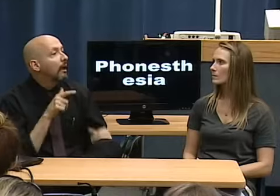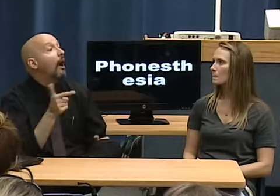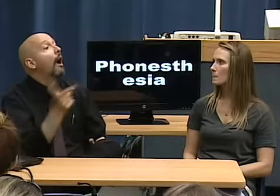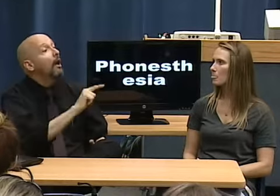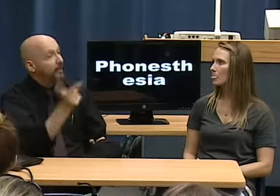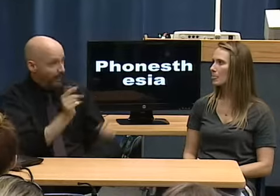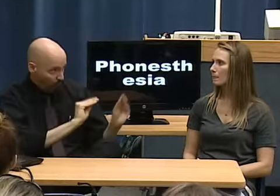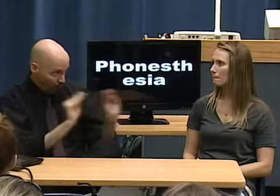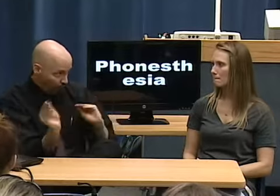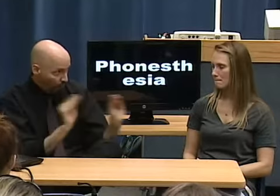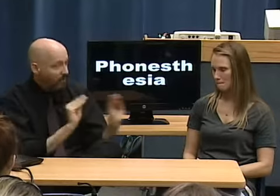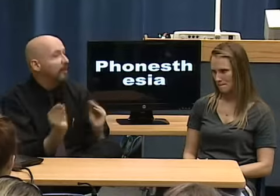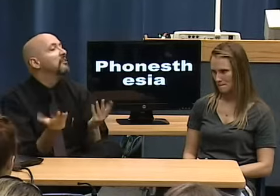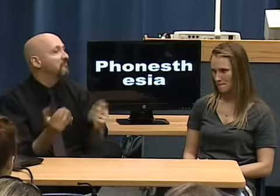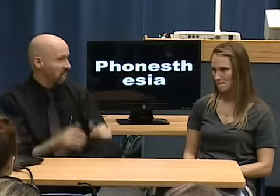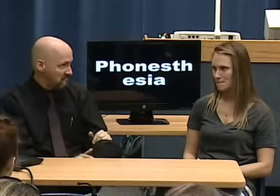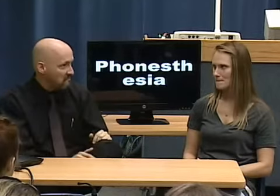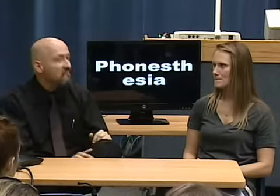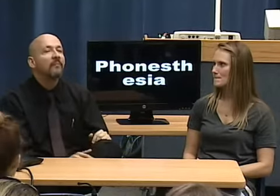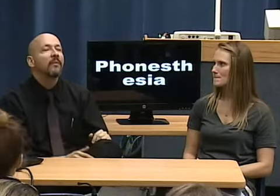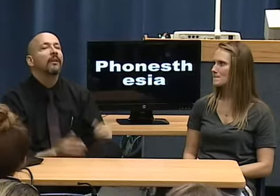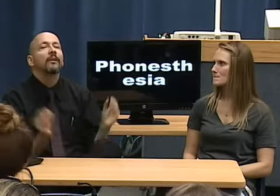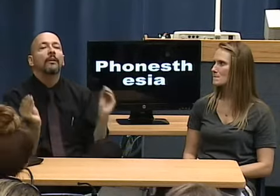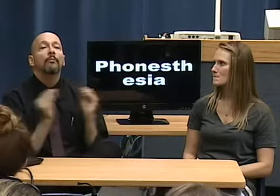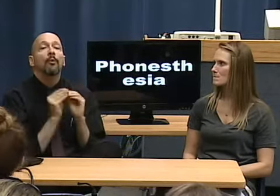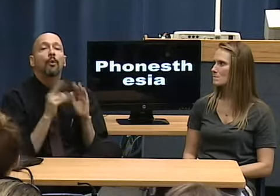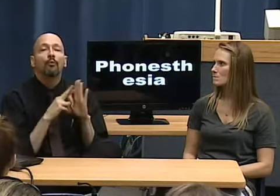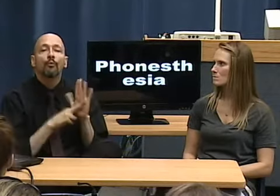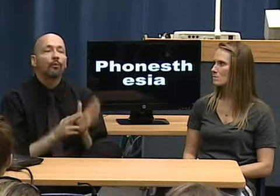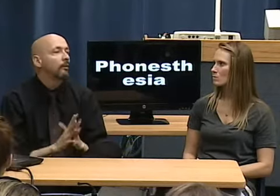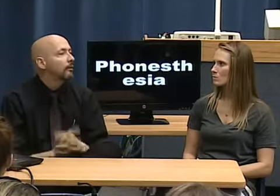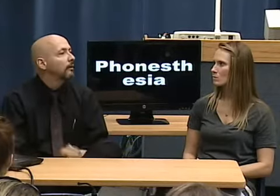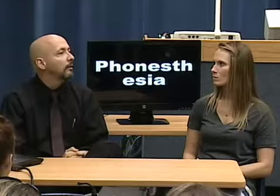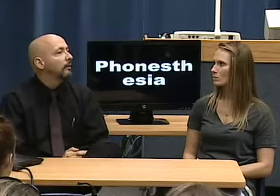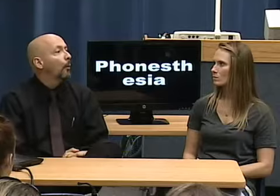Alternating movement? More rules.